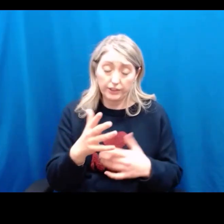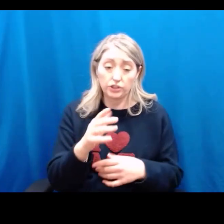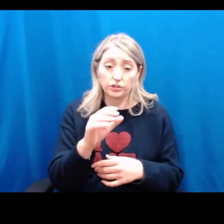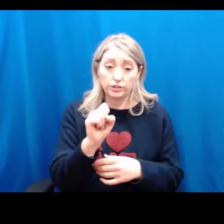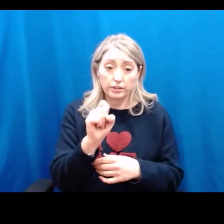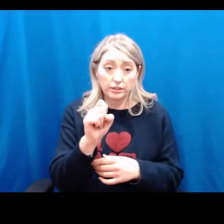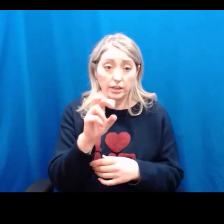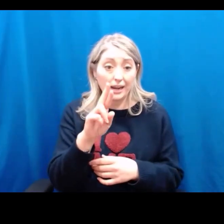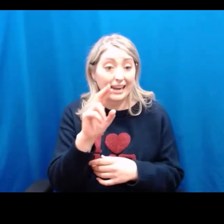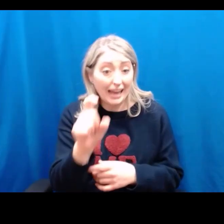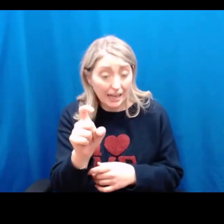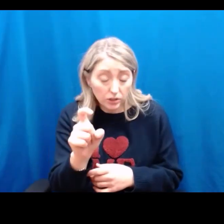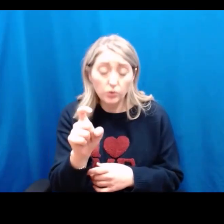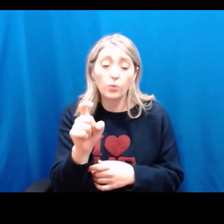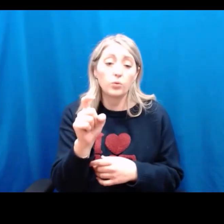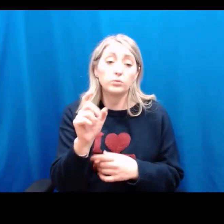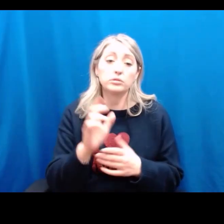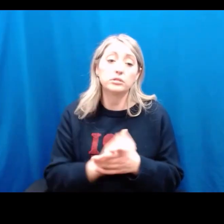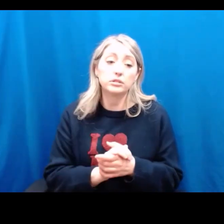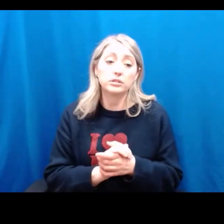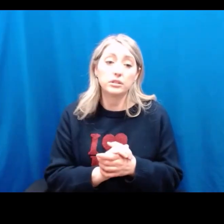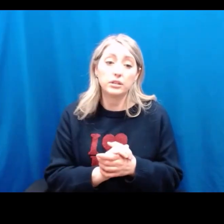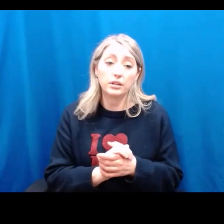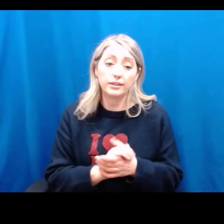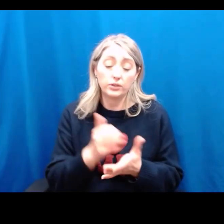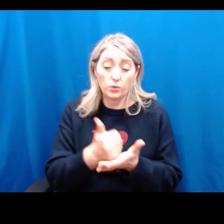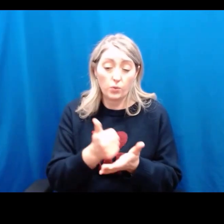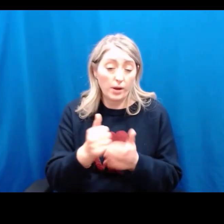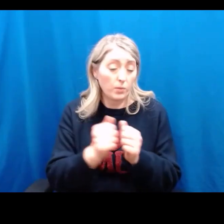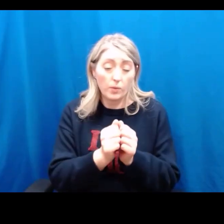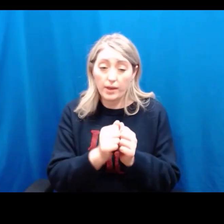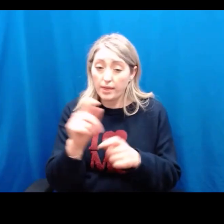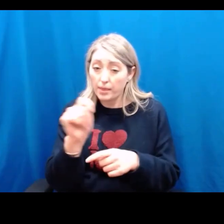pair autism. Children are potty trained with other ASD students.